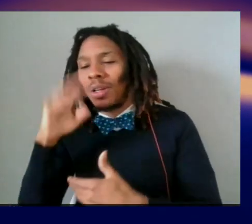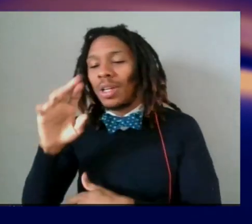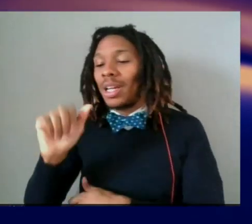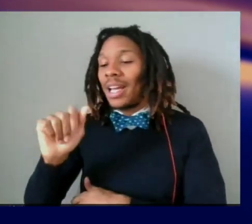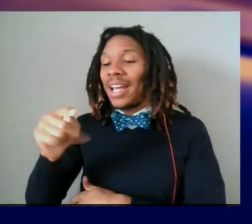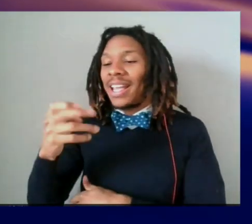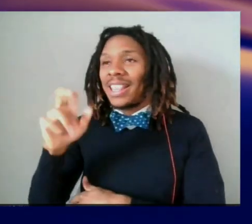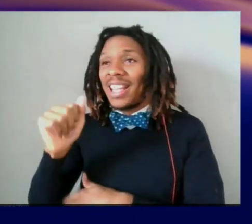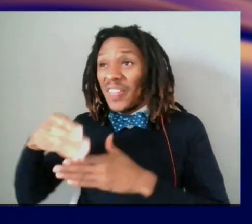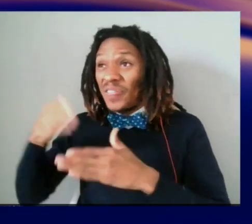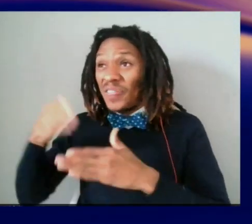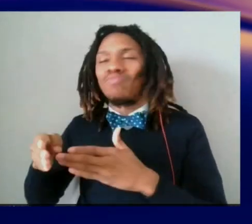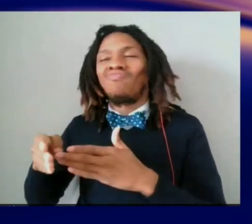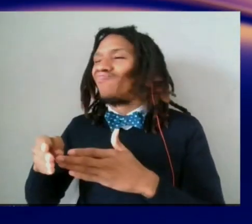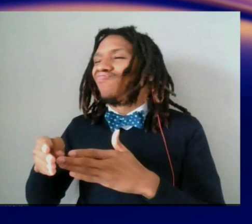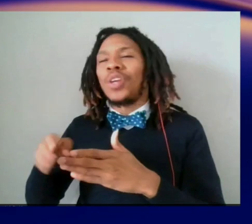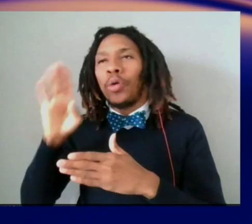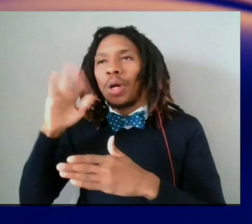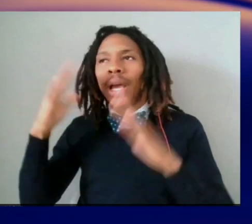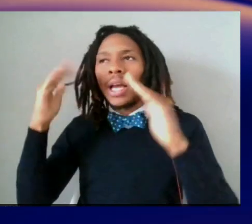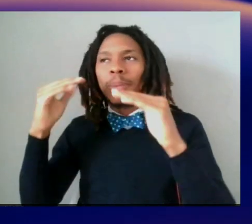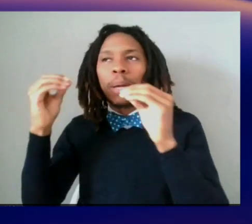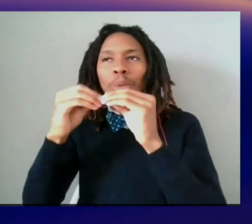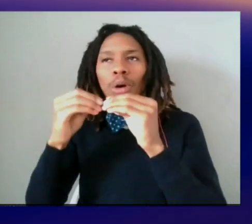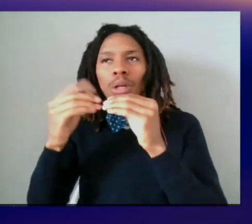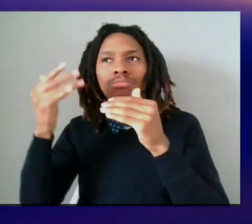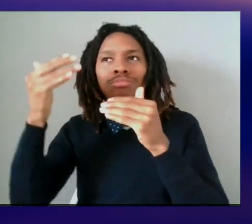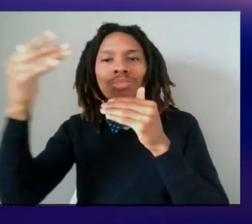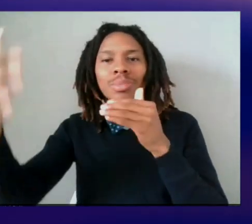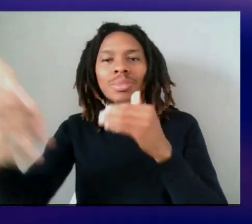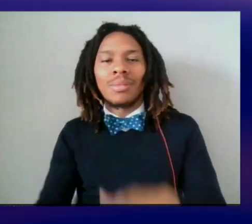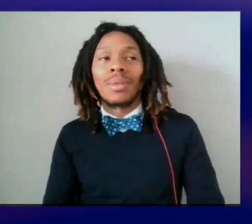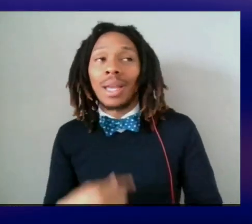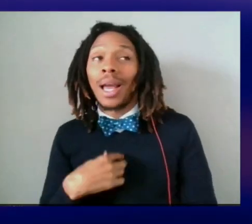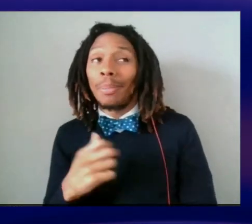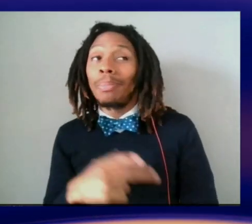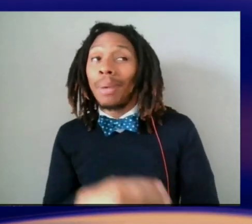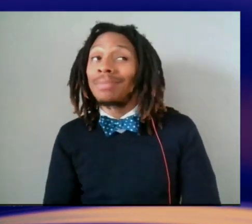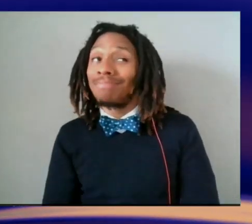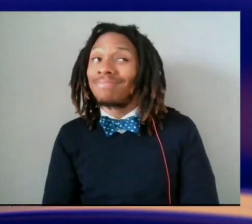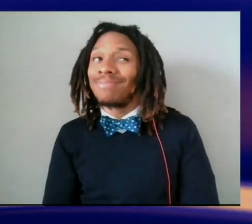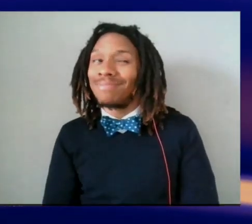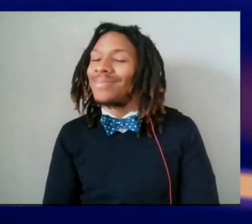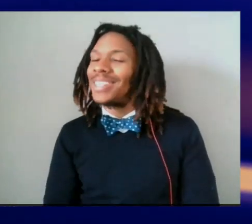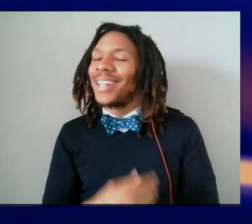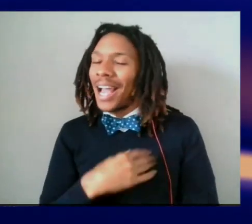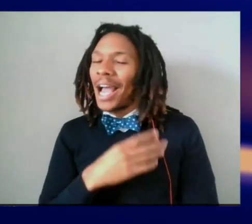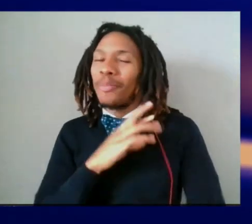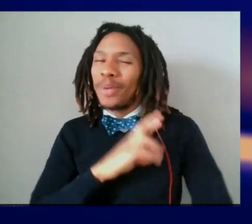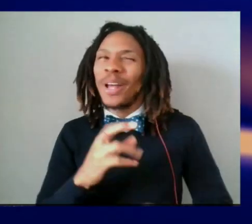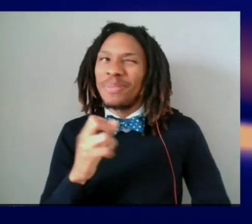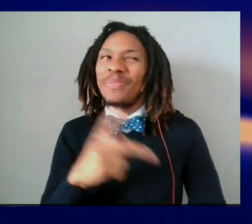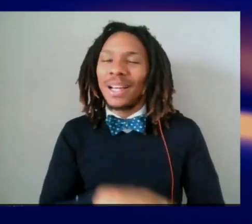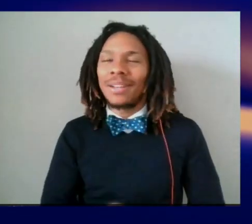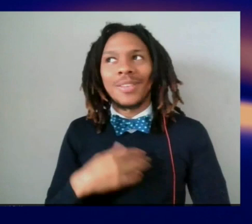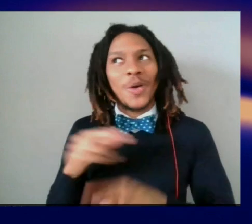We know that we can expect you back, right. I'll be back. All right, sounds good. (chuckles) Tell me where and when. So we look forward to it. So thanks you again.